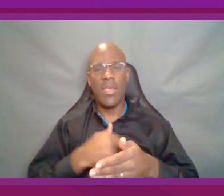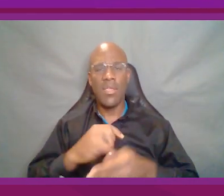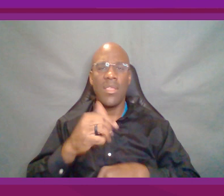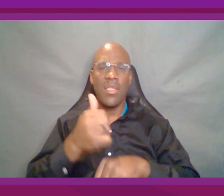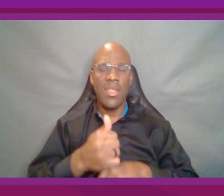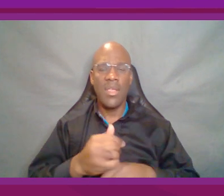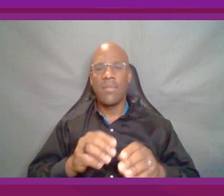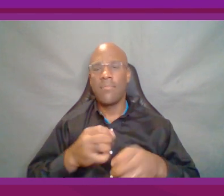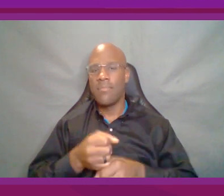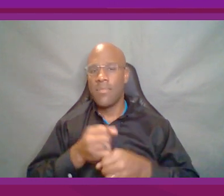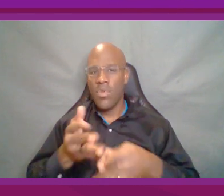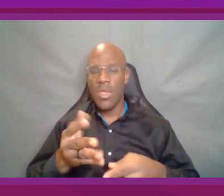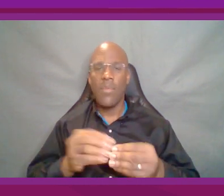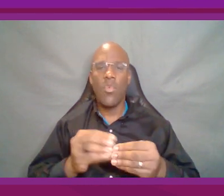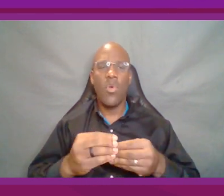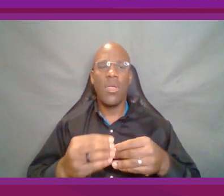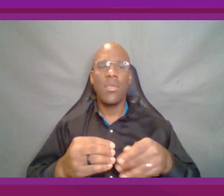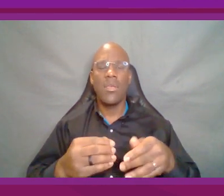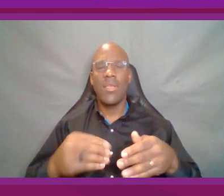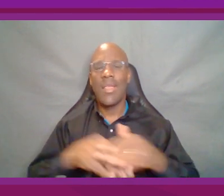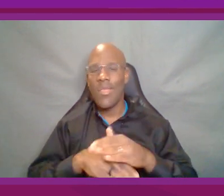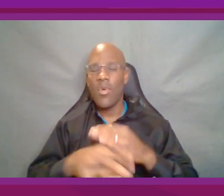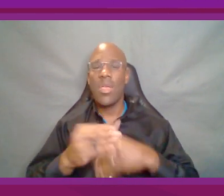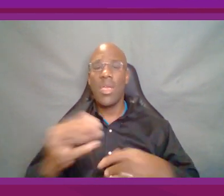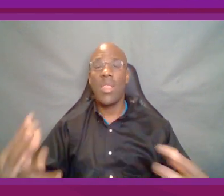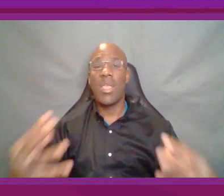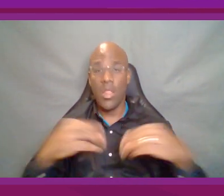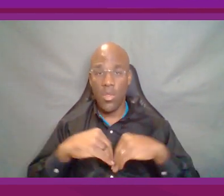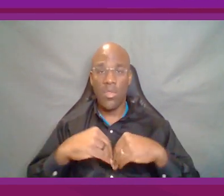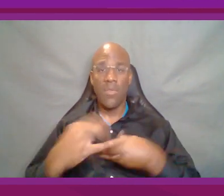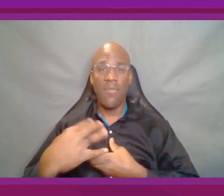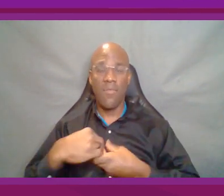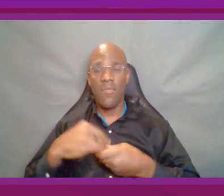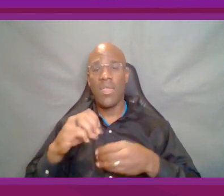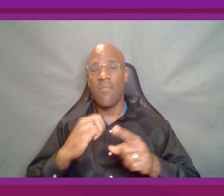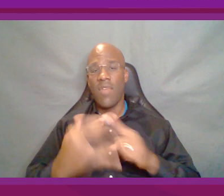for people with disabilities, because for so many years that hasn't been the case. And I would love